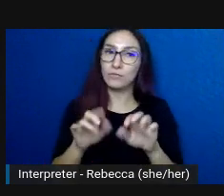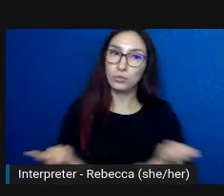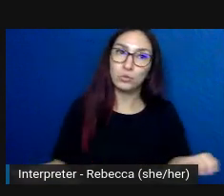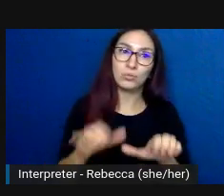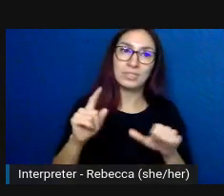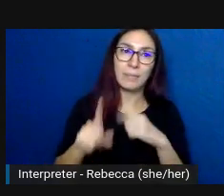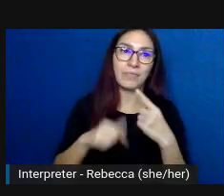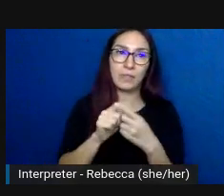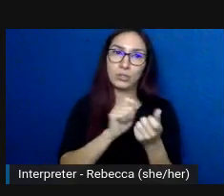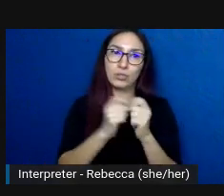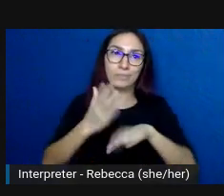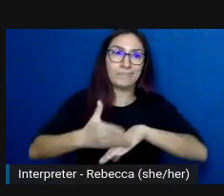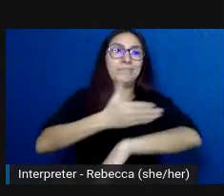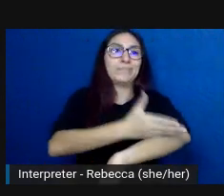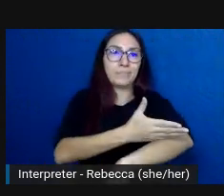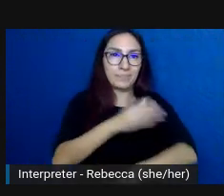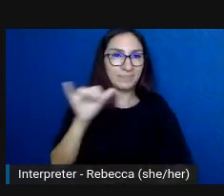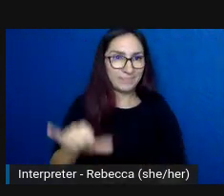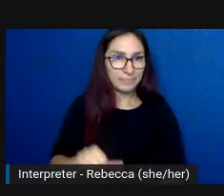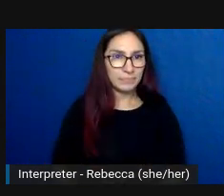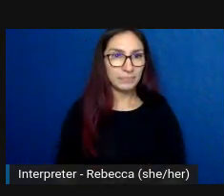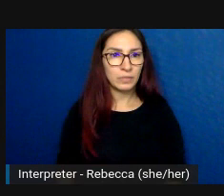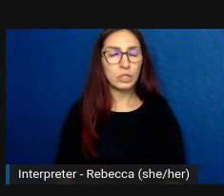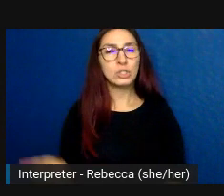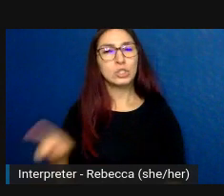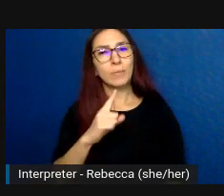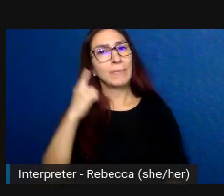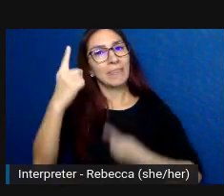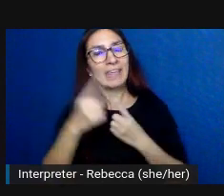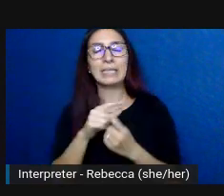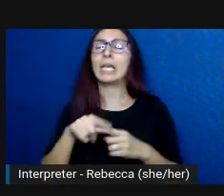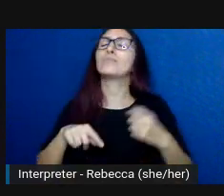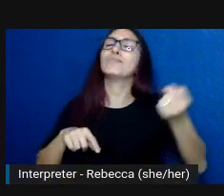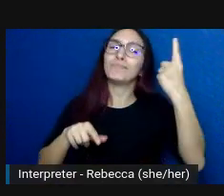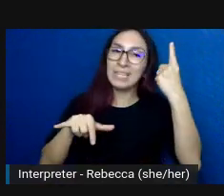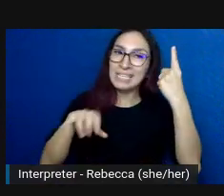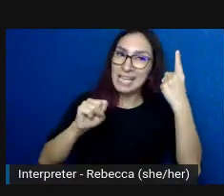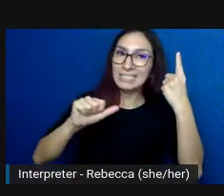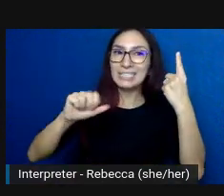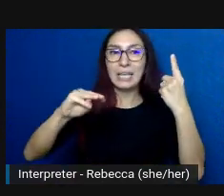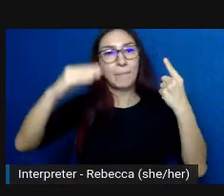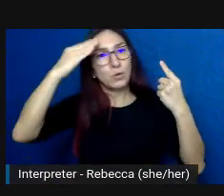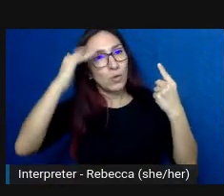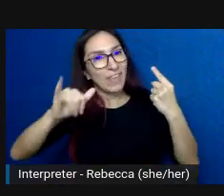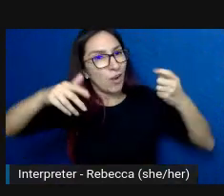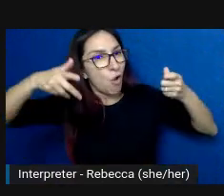You may be thinking, Yes, Sam, I know all this already. Where do I start? Let's start with images.